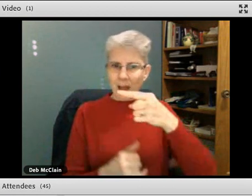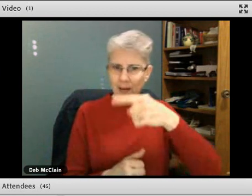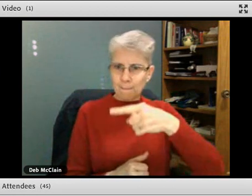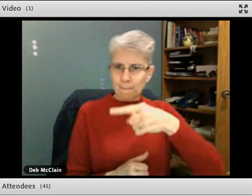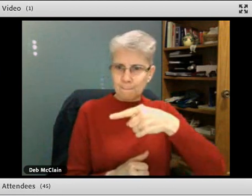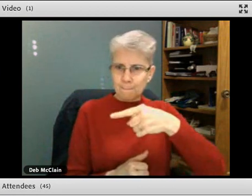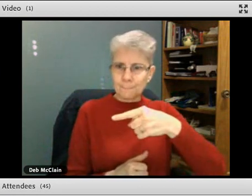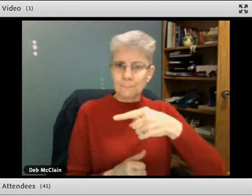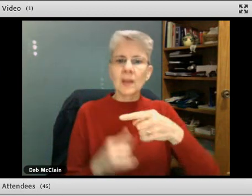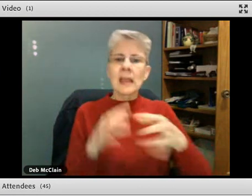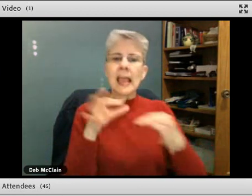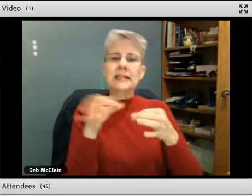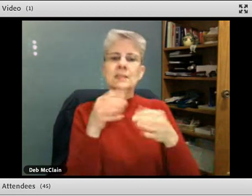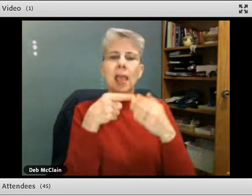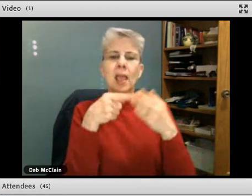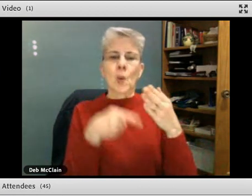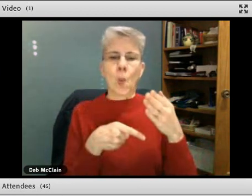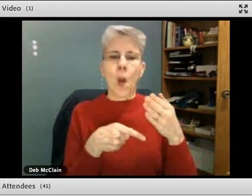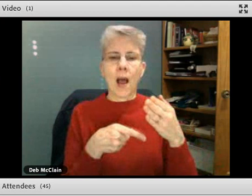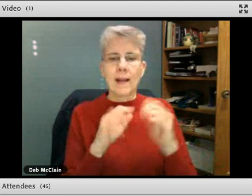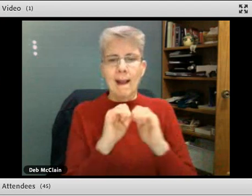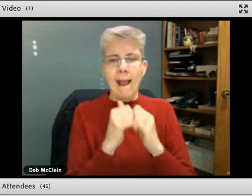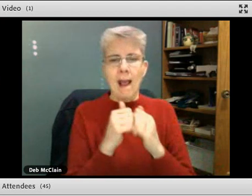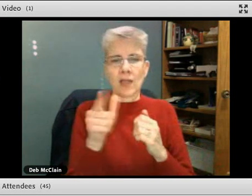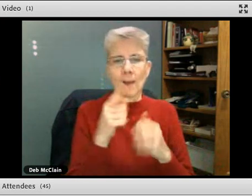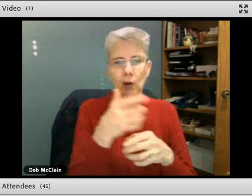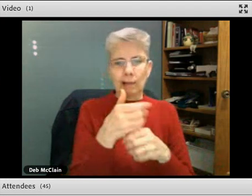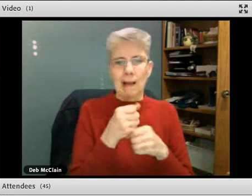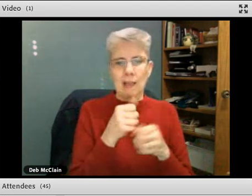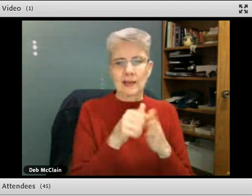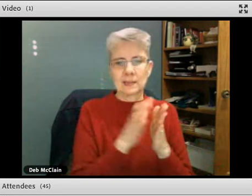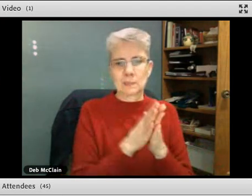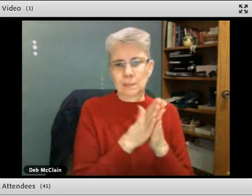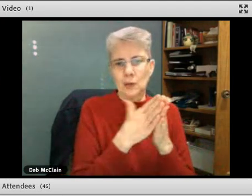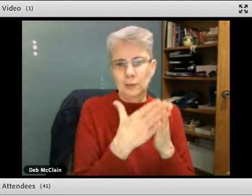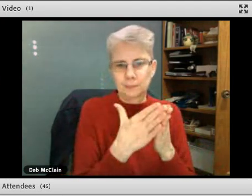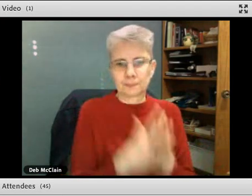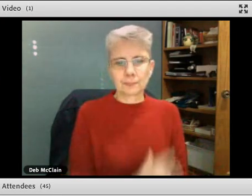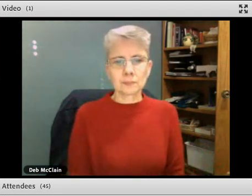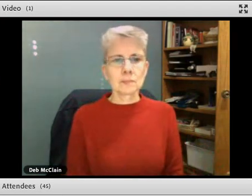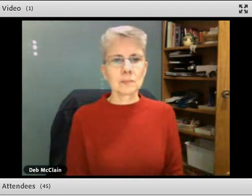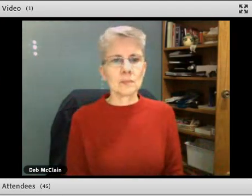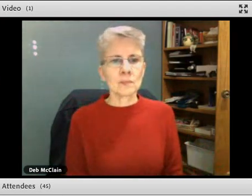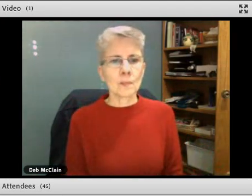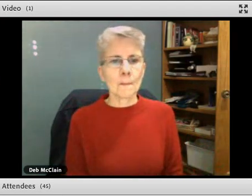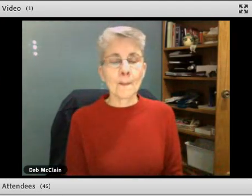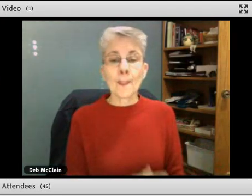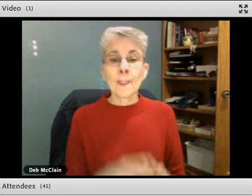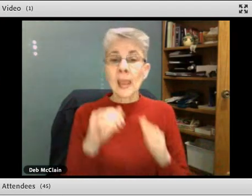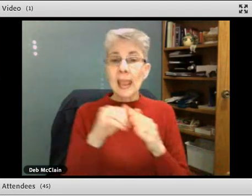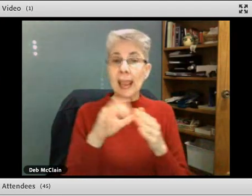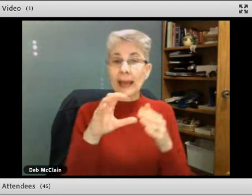how the library got this item. In a catalog of books, each bibliographic entity,